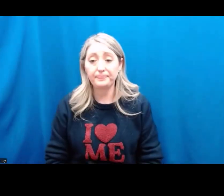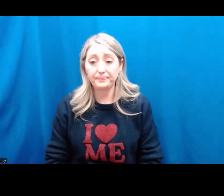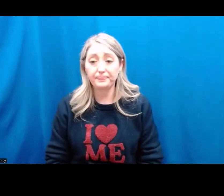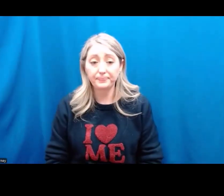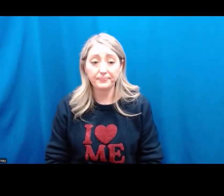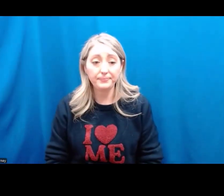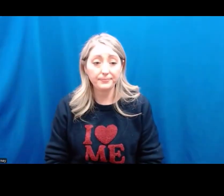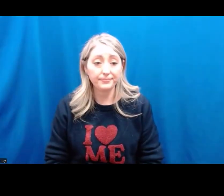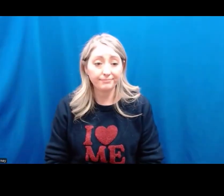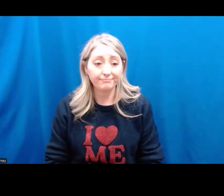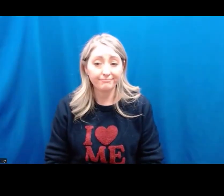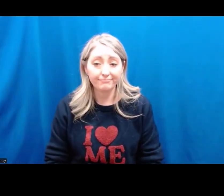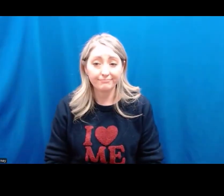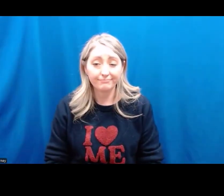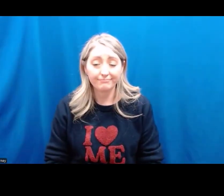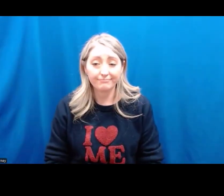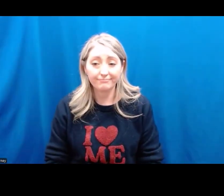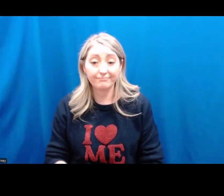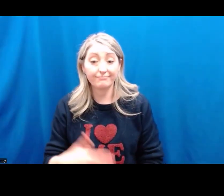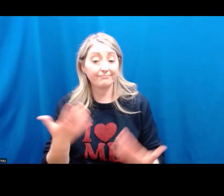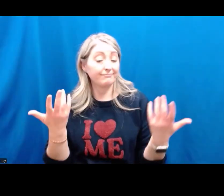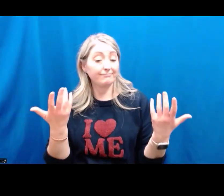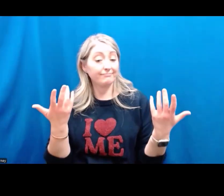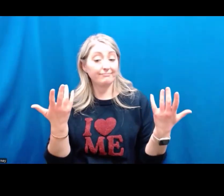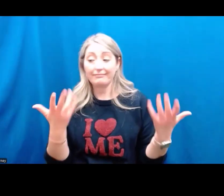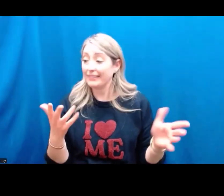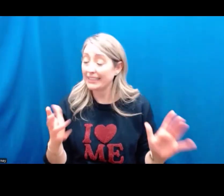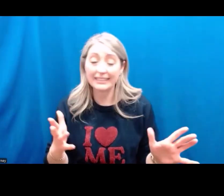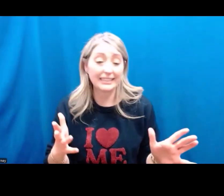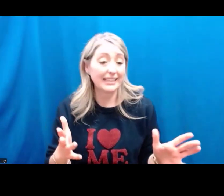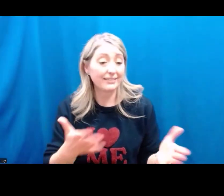and say thank you to all and hope you have a good afternoon. Bye.